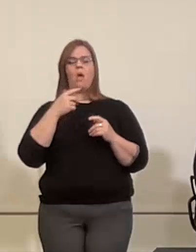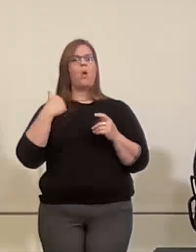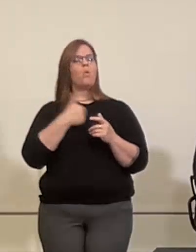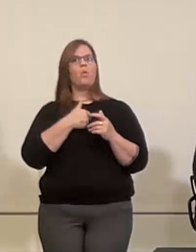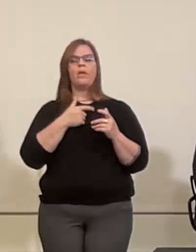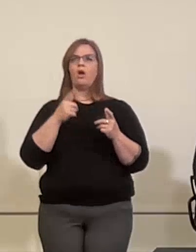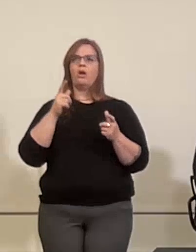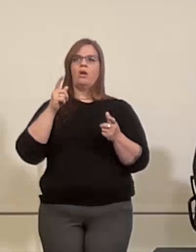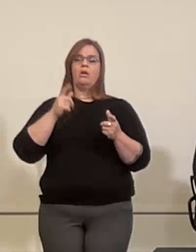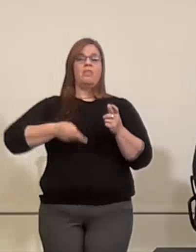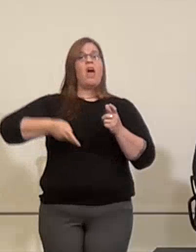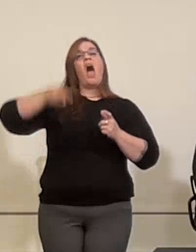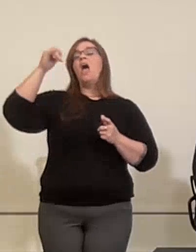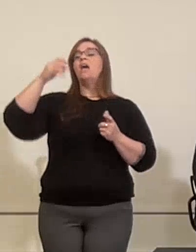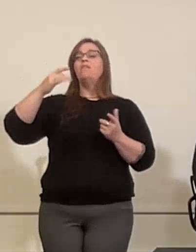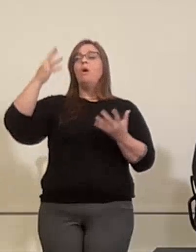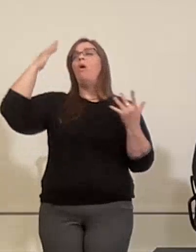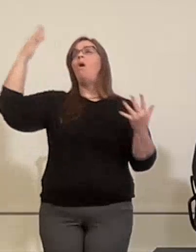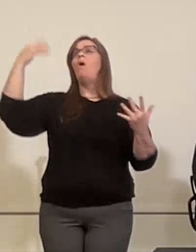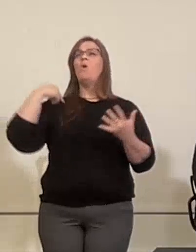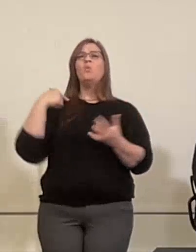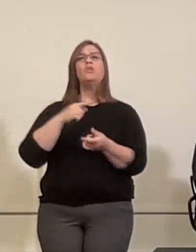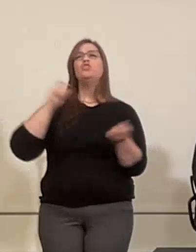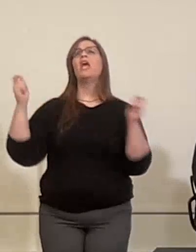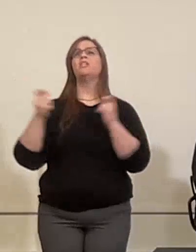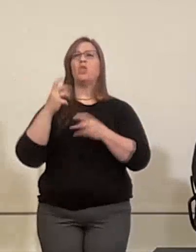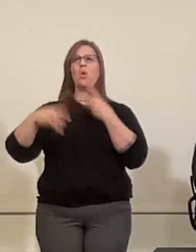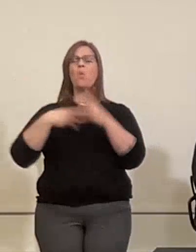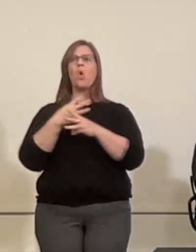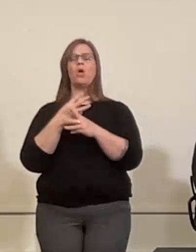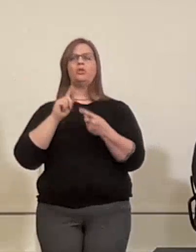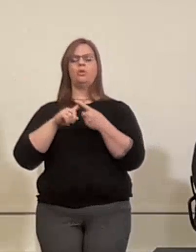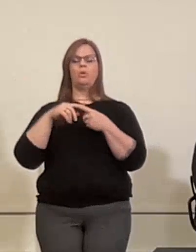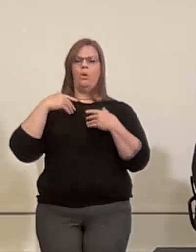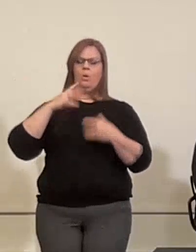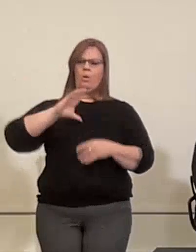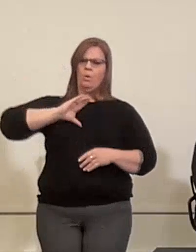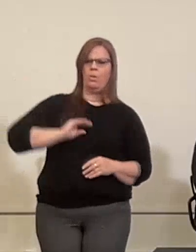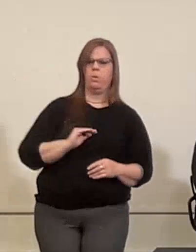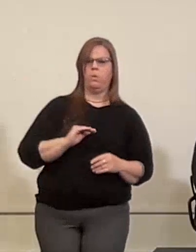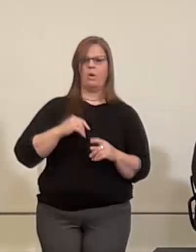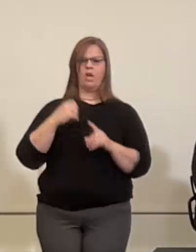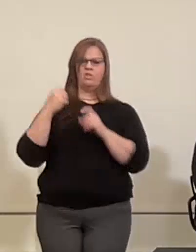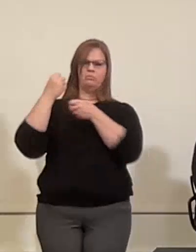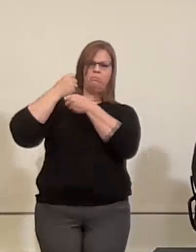world to wow, I just got beat pretty good and then it's bouncing back and forth.